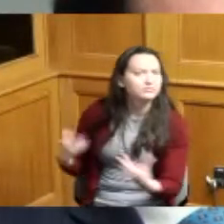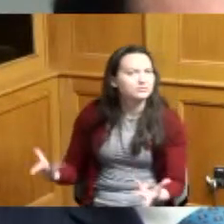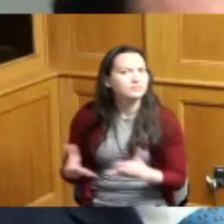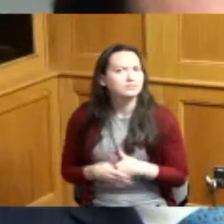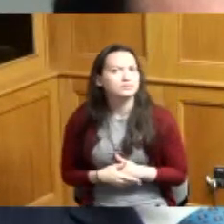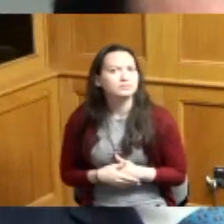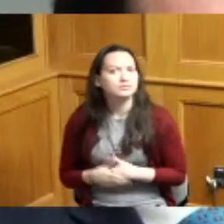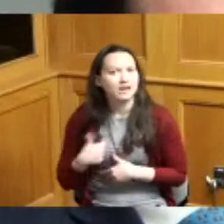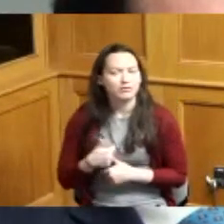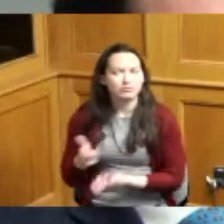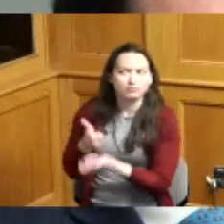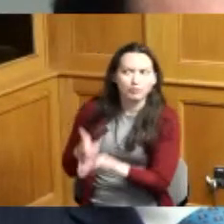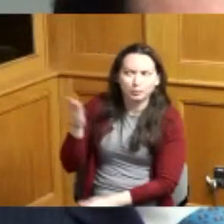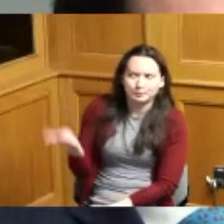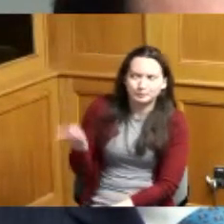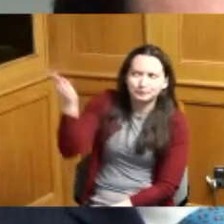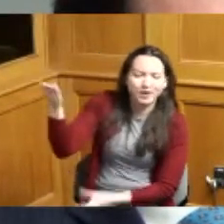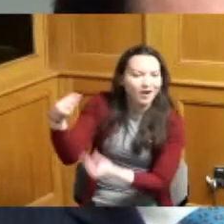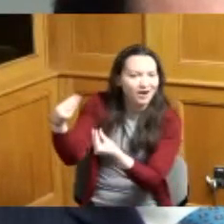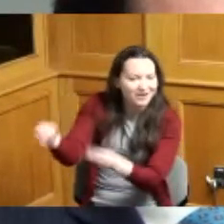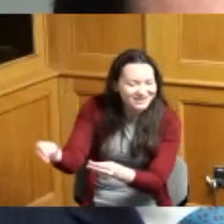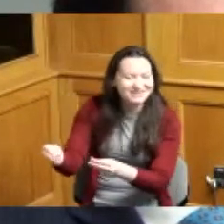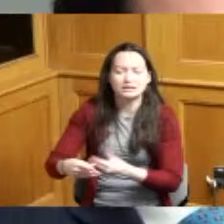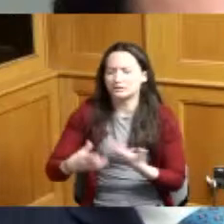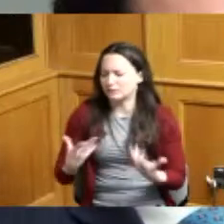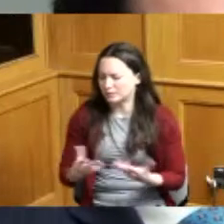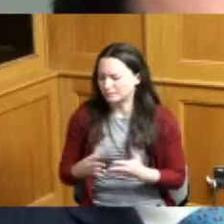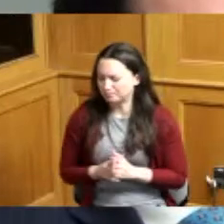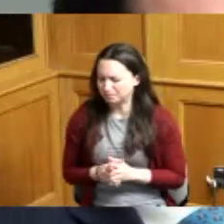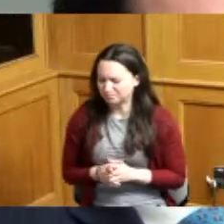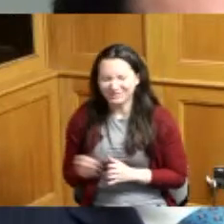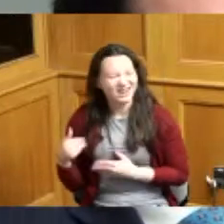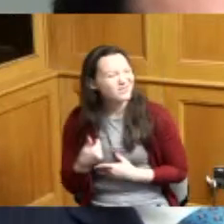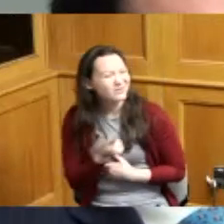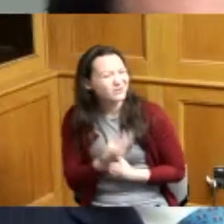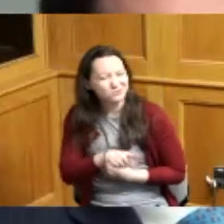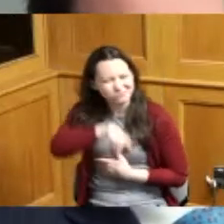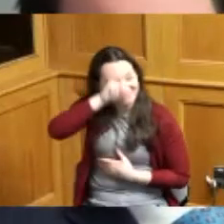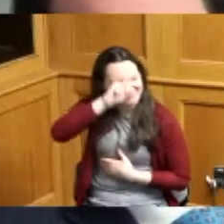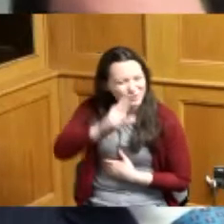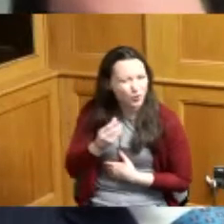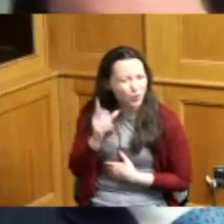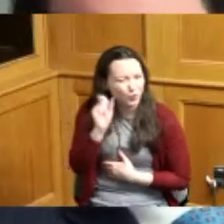I followed up with with offices on uh there were a couple of questions I just wanted to walk through